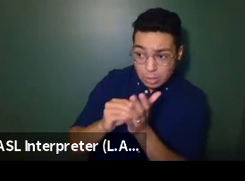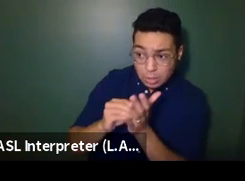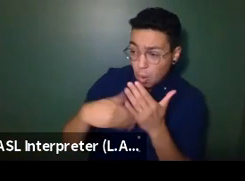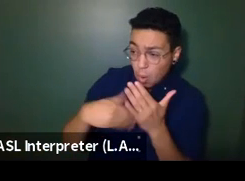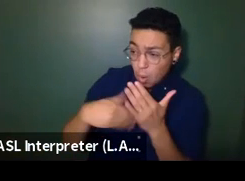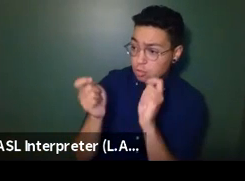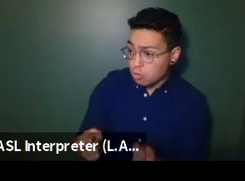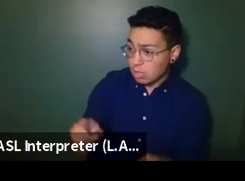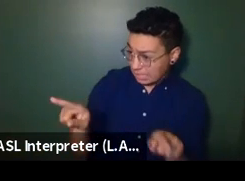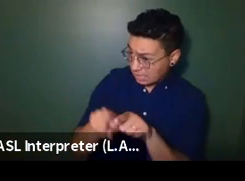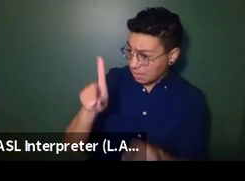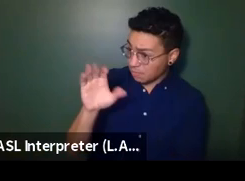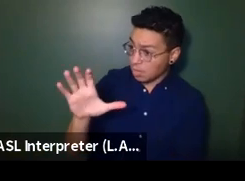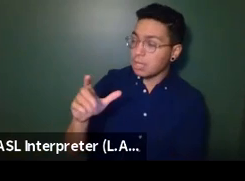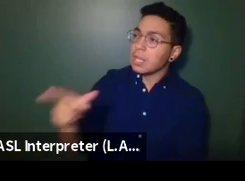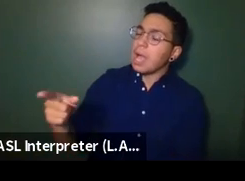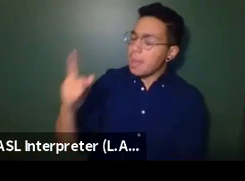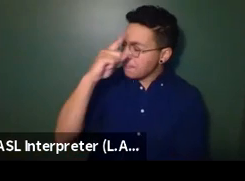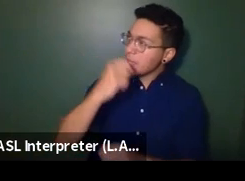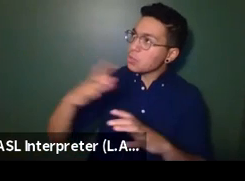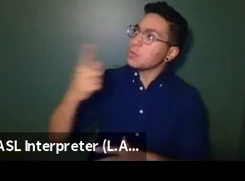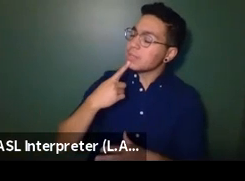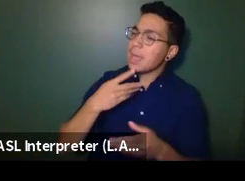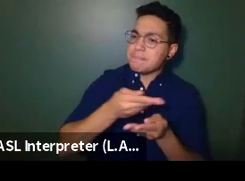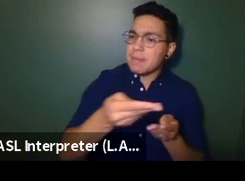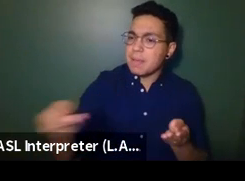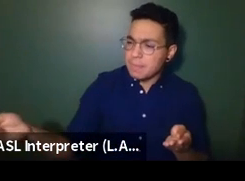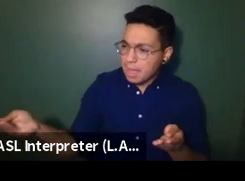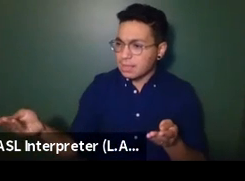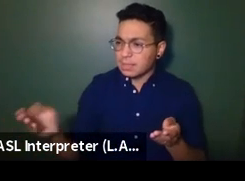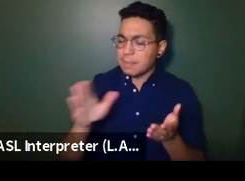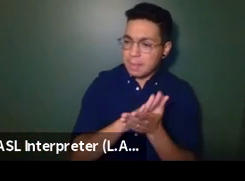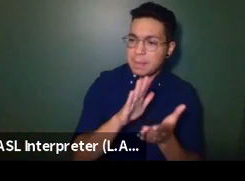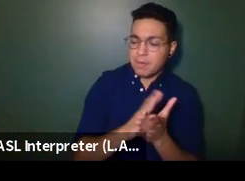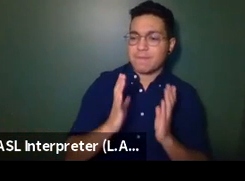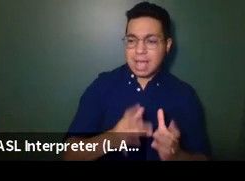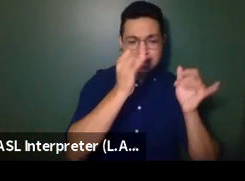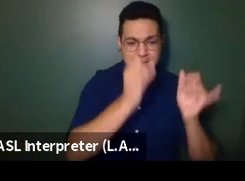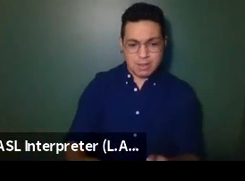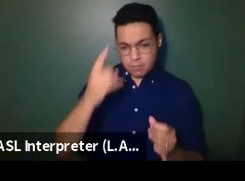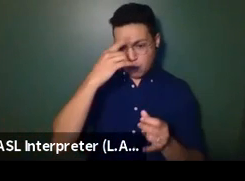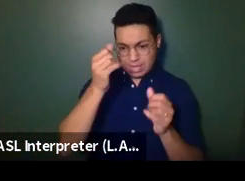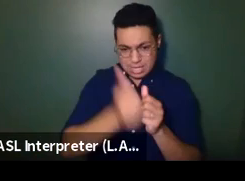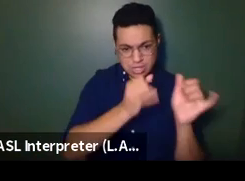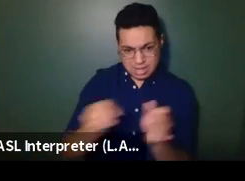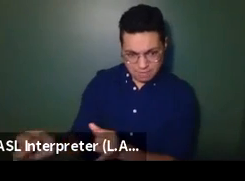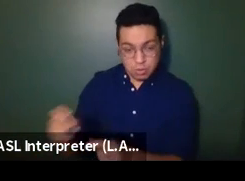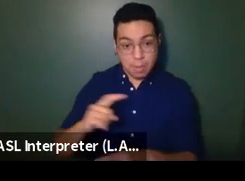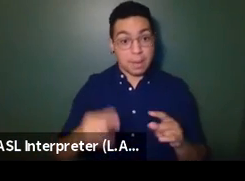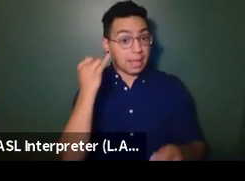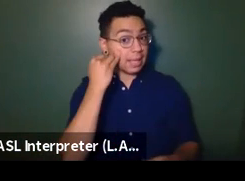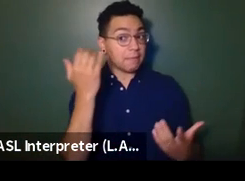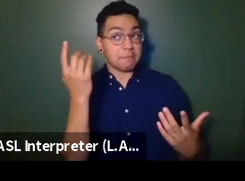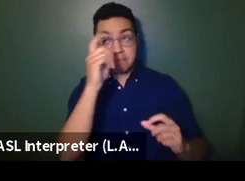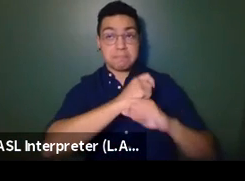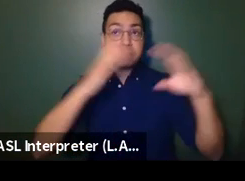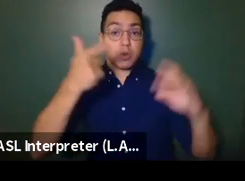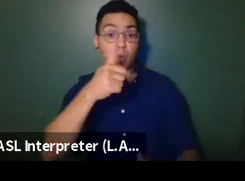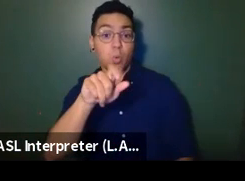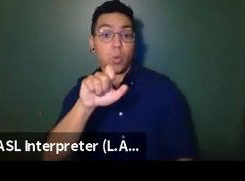Jeff Crawford: Like when you said passing out a paper, that's an individual for every individual. But maybe like Google Slides, for example, we asked them to create their own slide